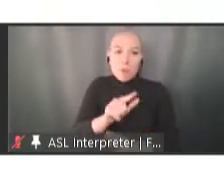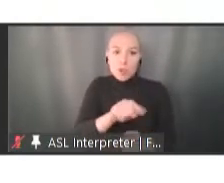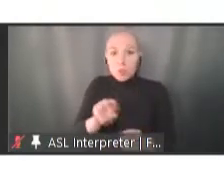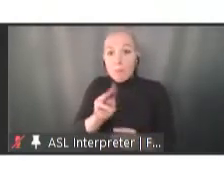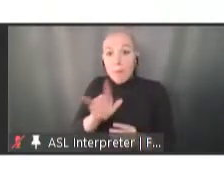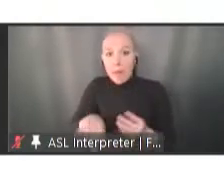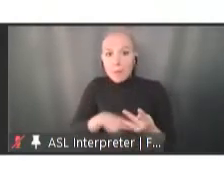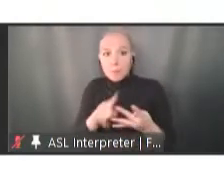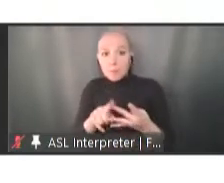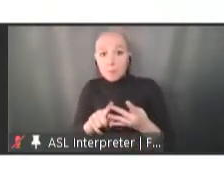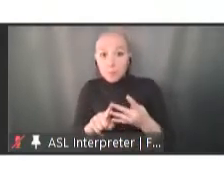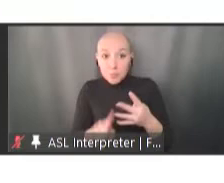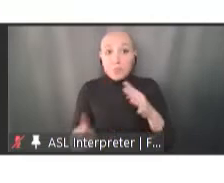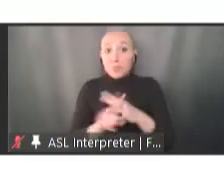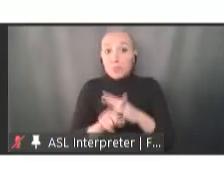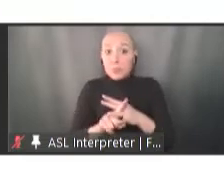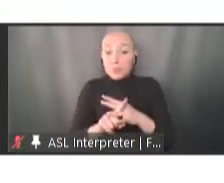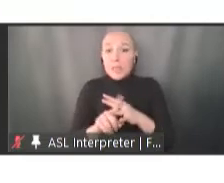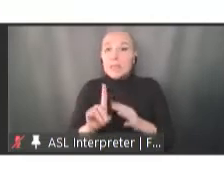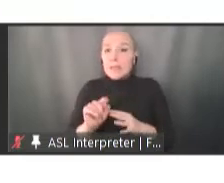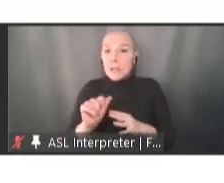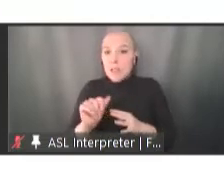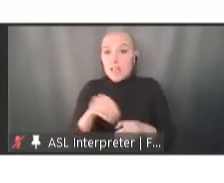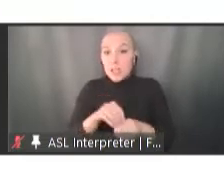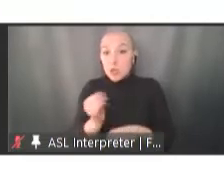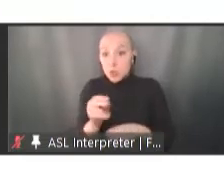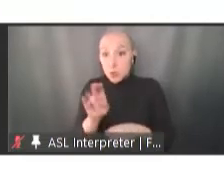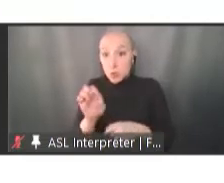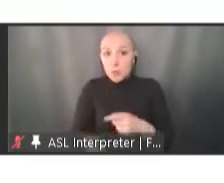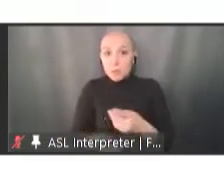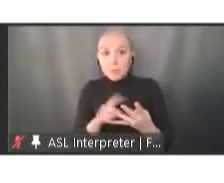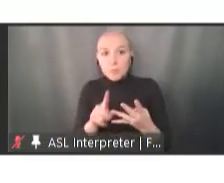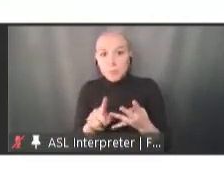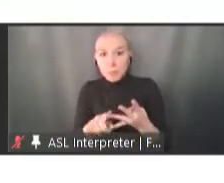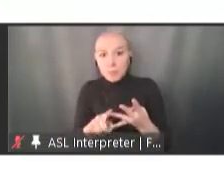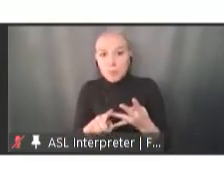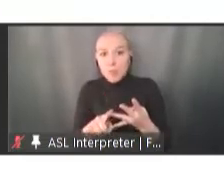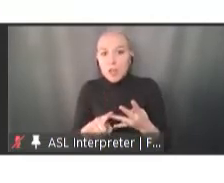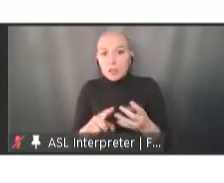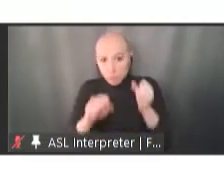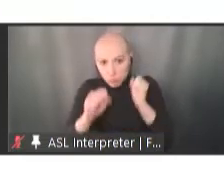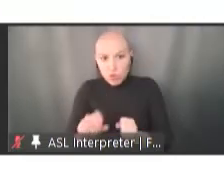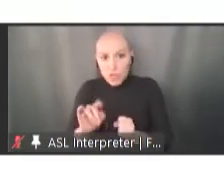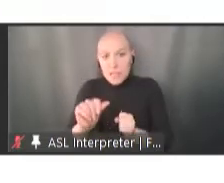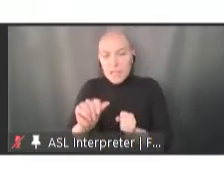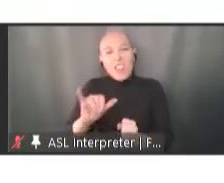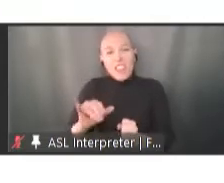Delta predominance during July to November, and Omicron emergence in December.